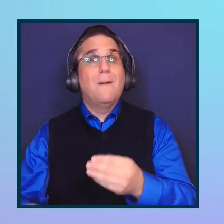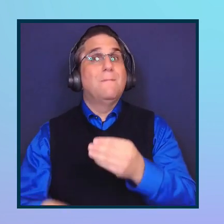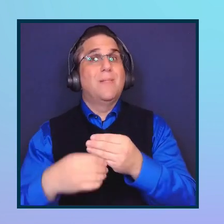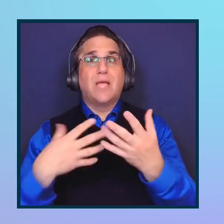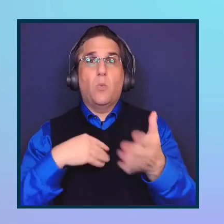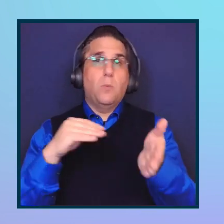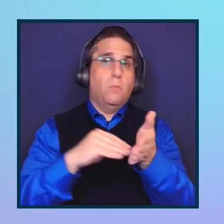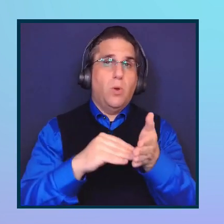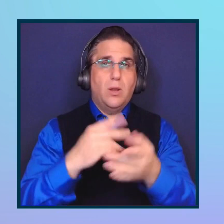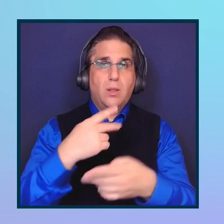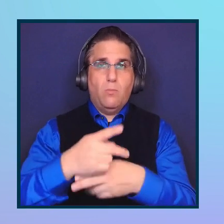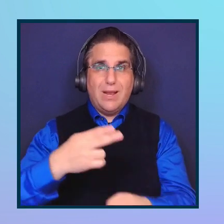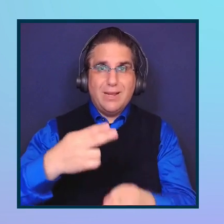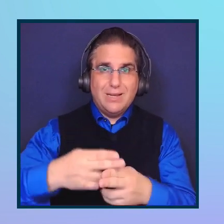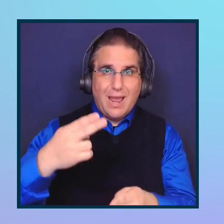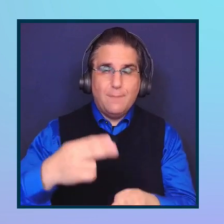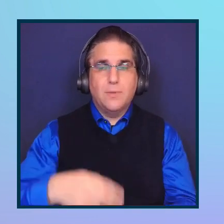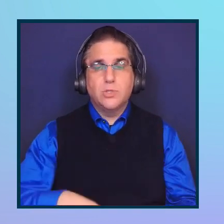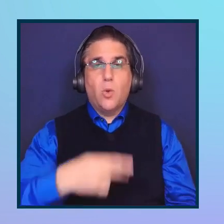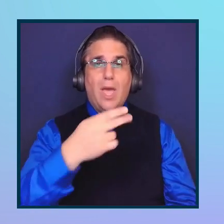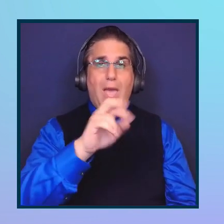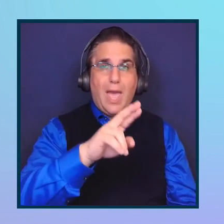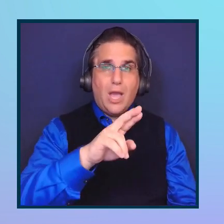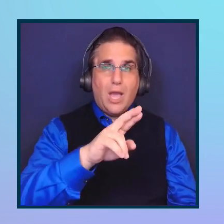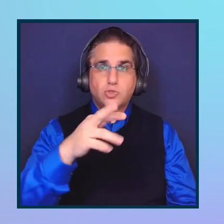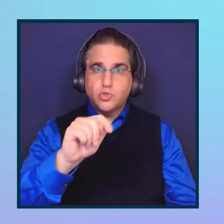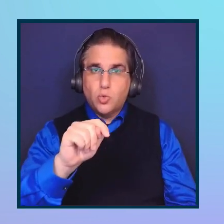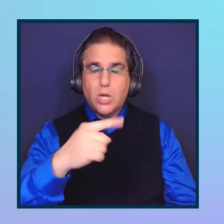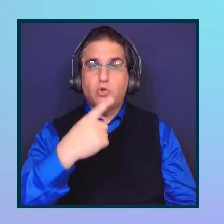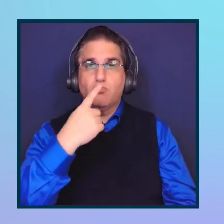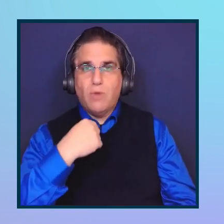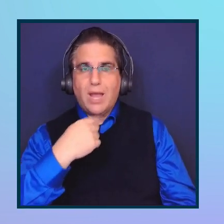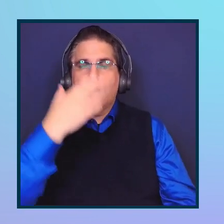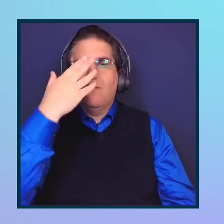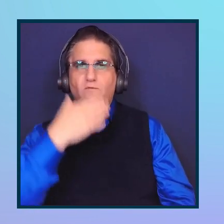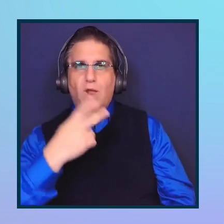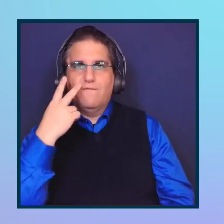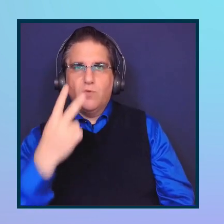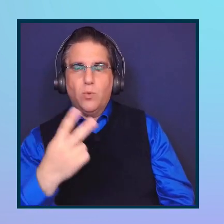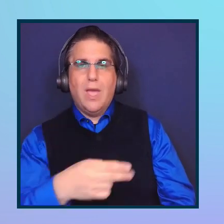So I will say Hector's short, red, front view, Hector is short.